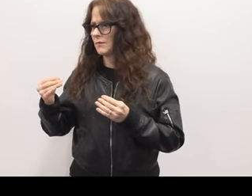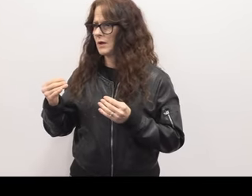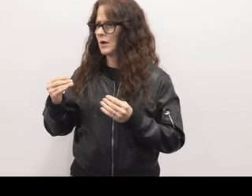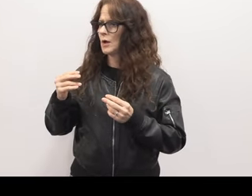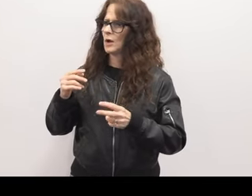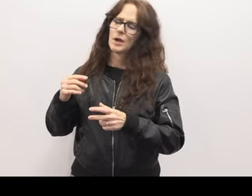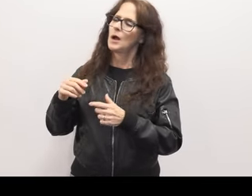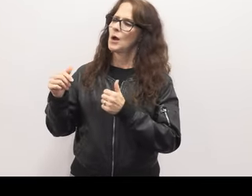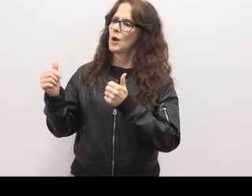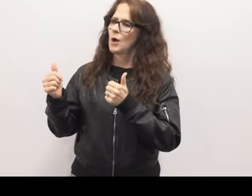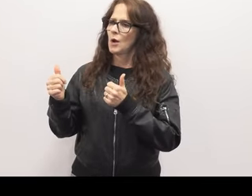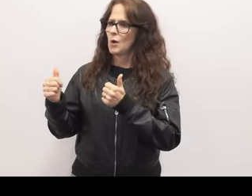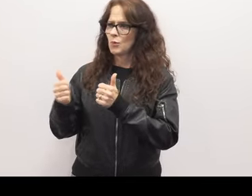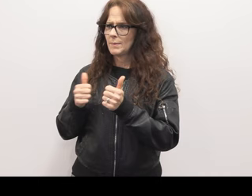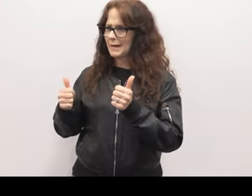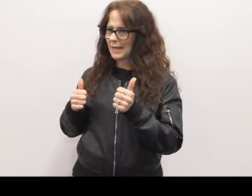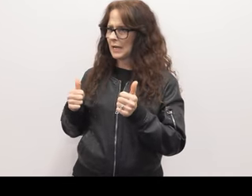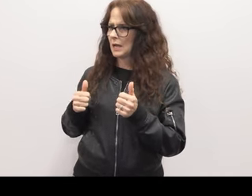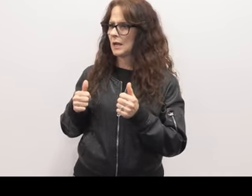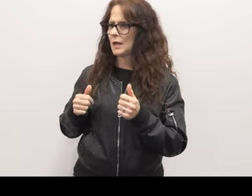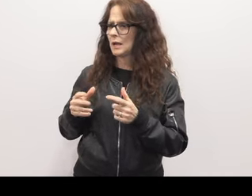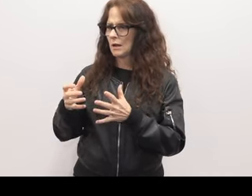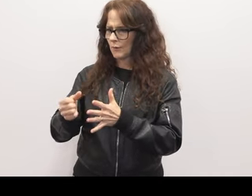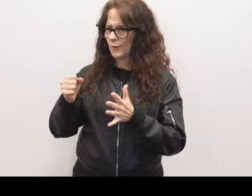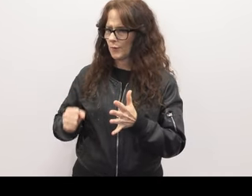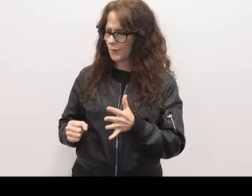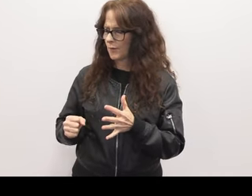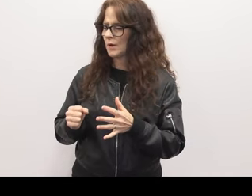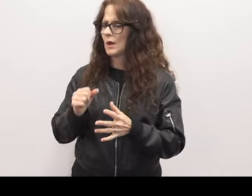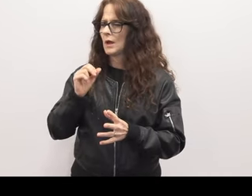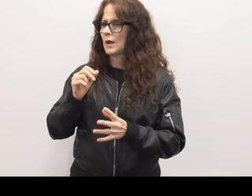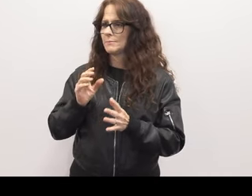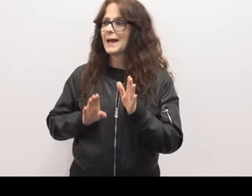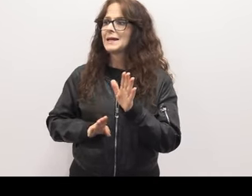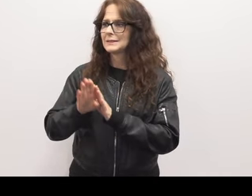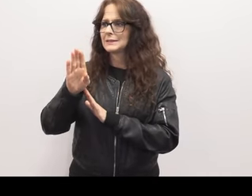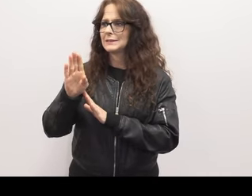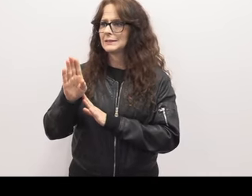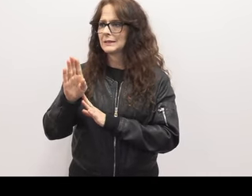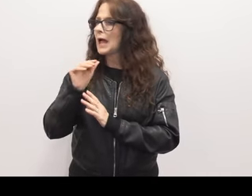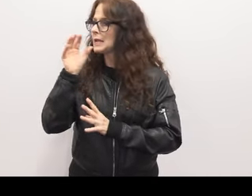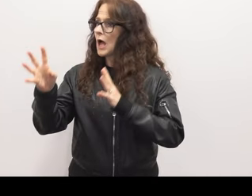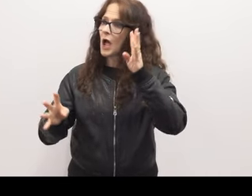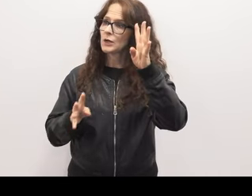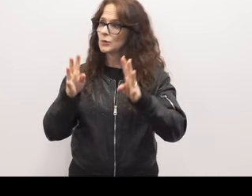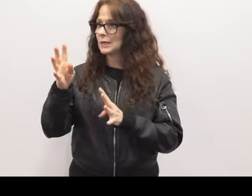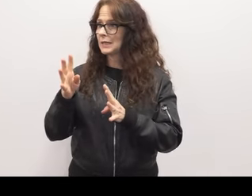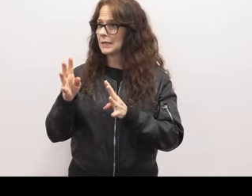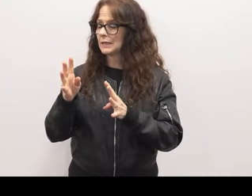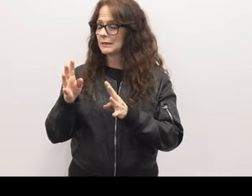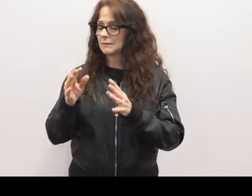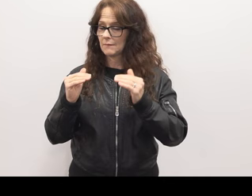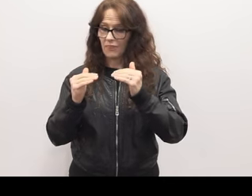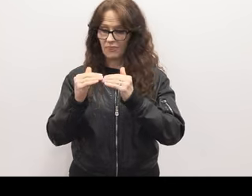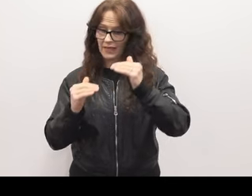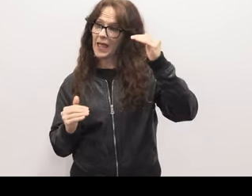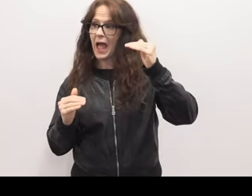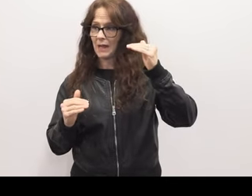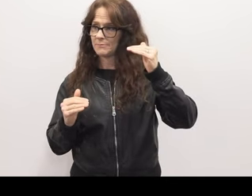but thinking about acceleration and not creating a gap that we know widens when students enter middle or high school.